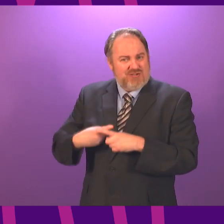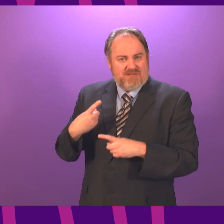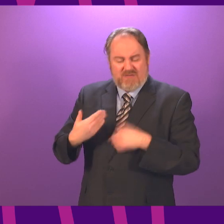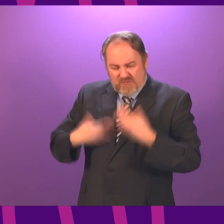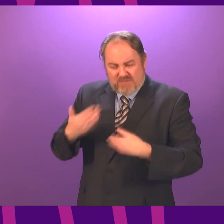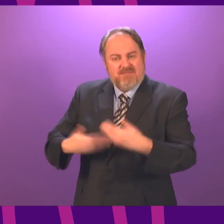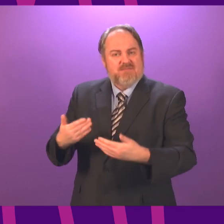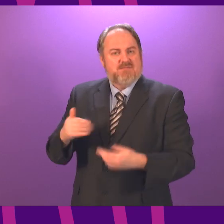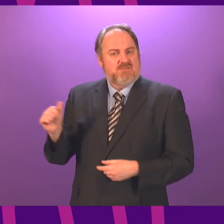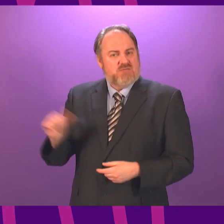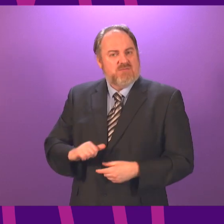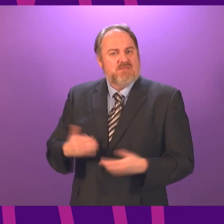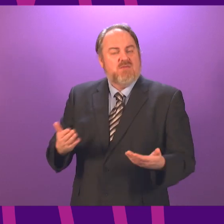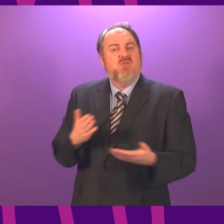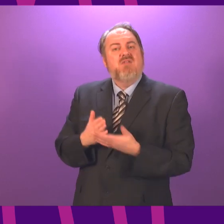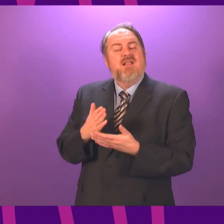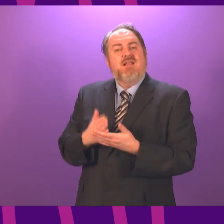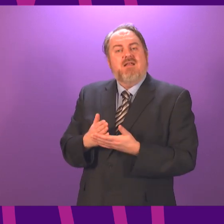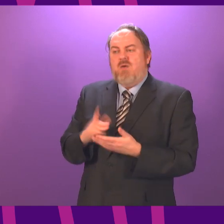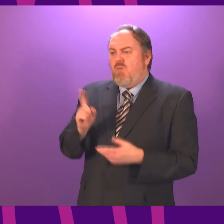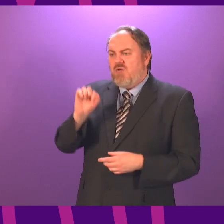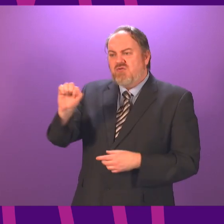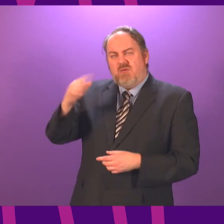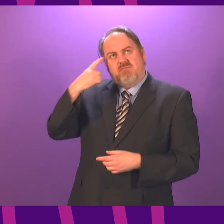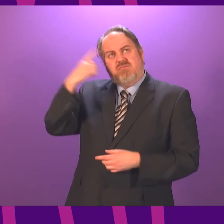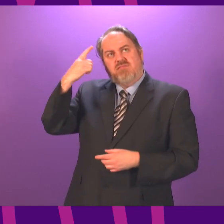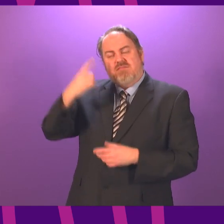the First Minister expect all pupils to be back in the classroom, based on the road map